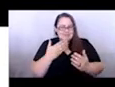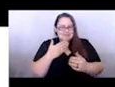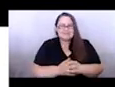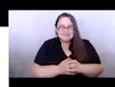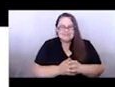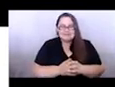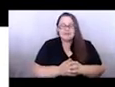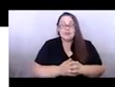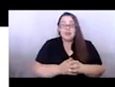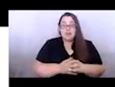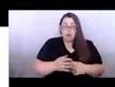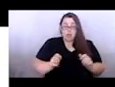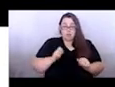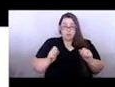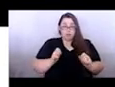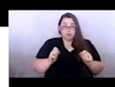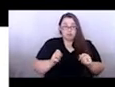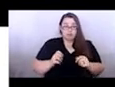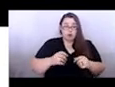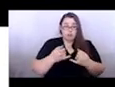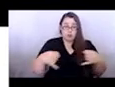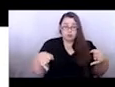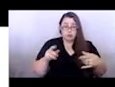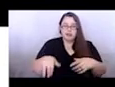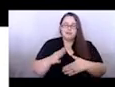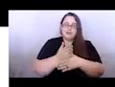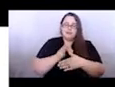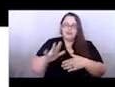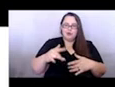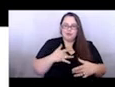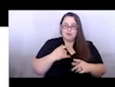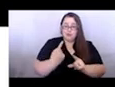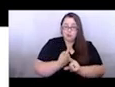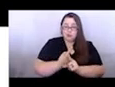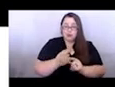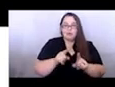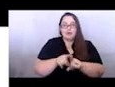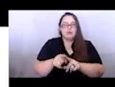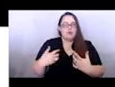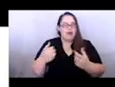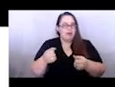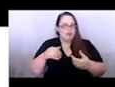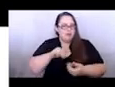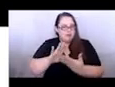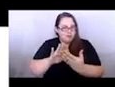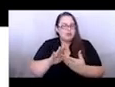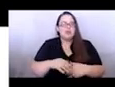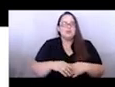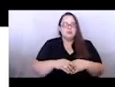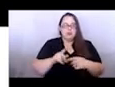is sharing and expressing your feelings appropriately and in a healthy manner. So when you do share and people invalidate your feelings